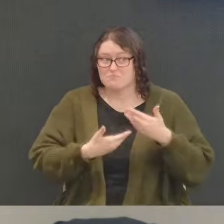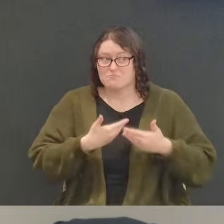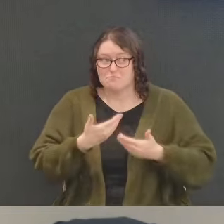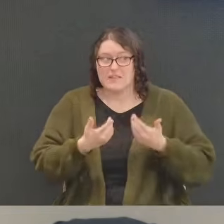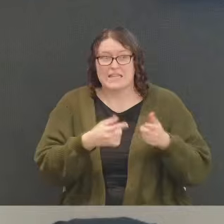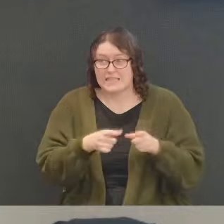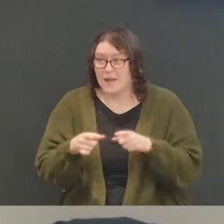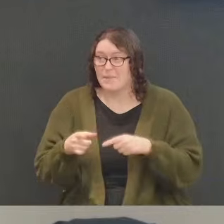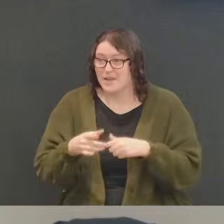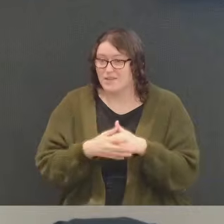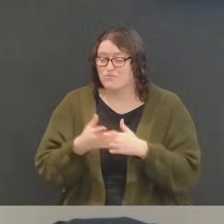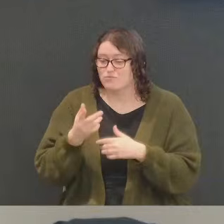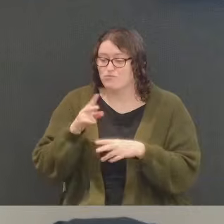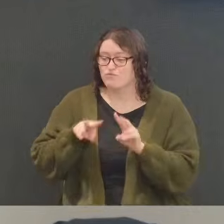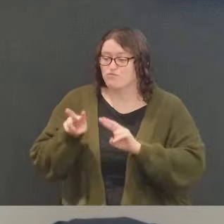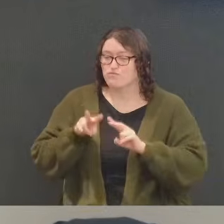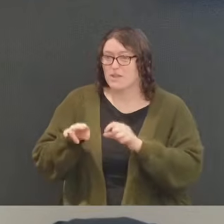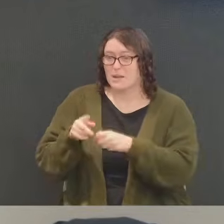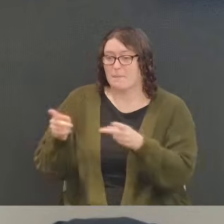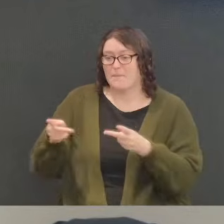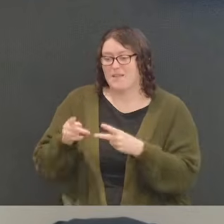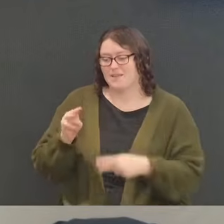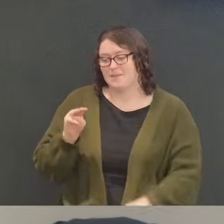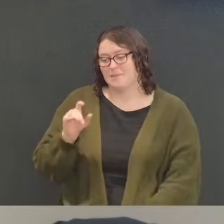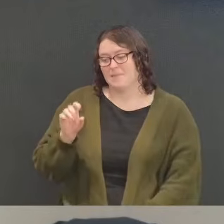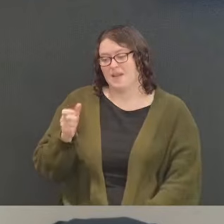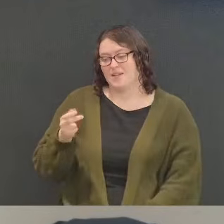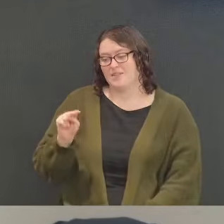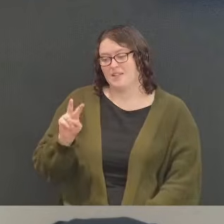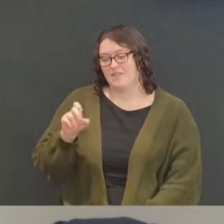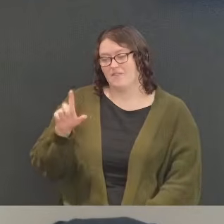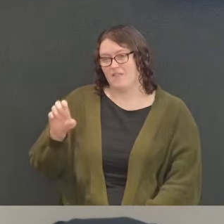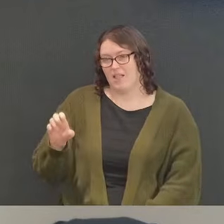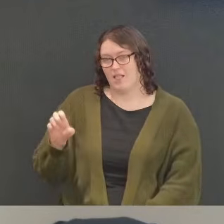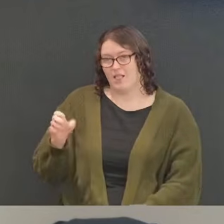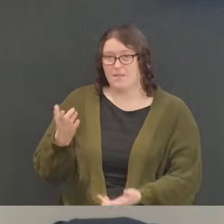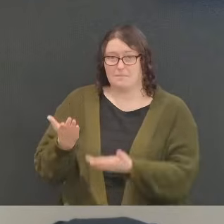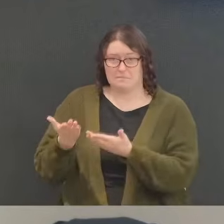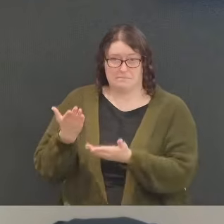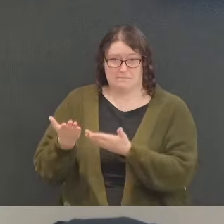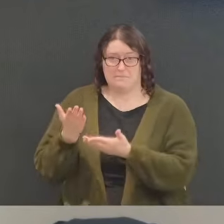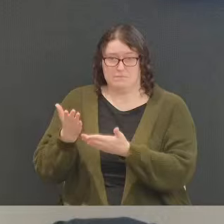that we have been looking at in Madisonville and possibly we'll be able to help them out with the